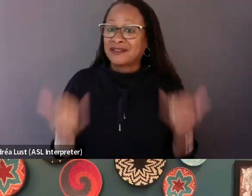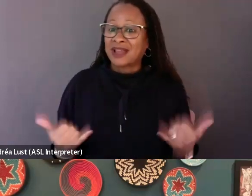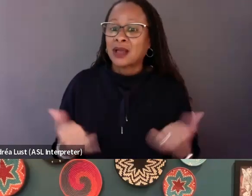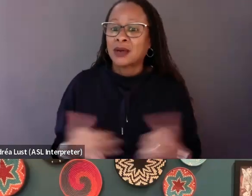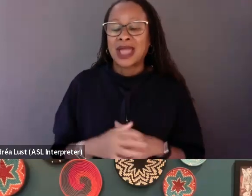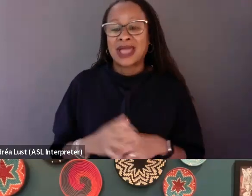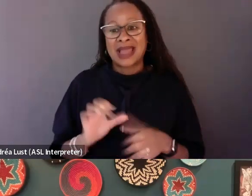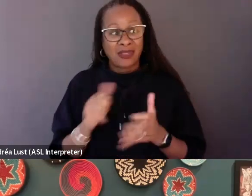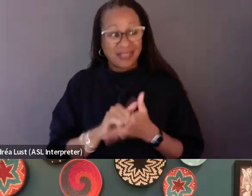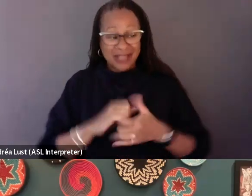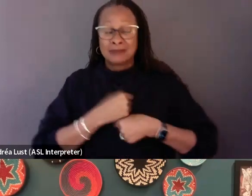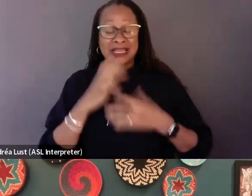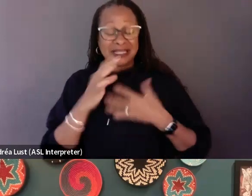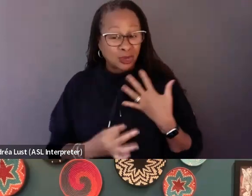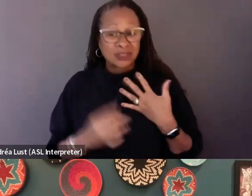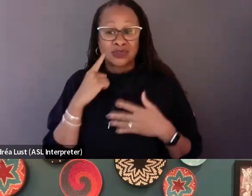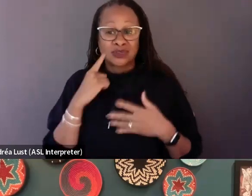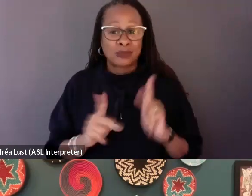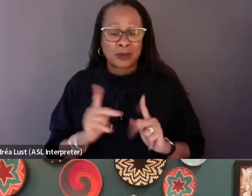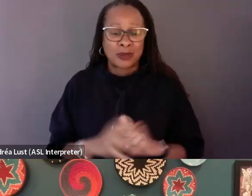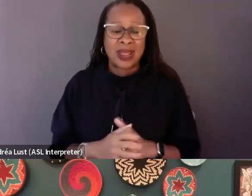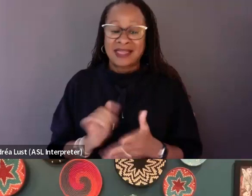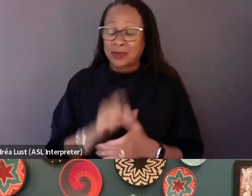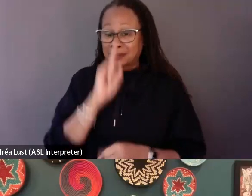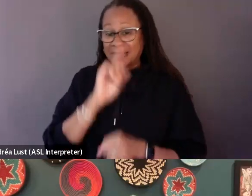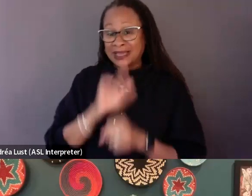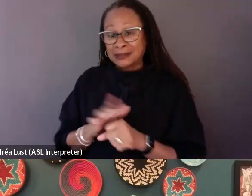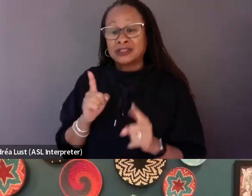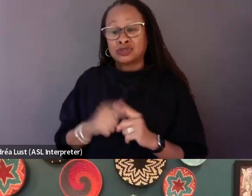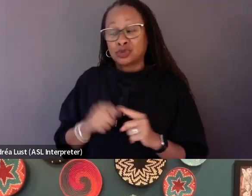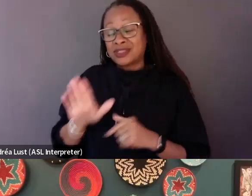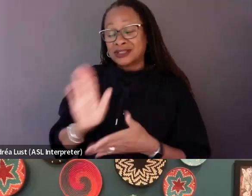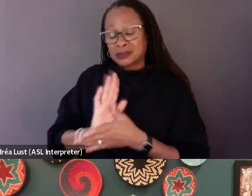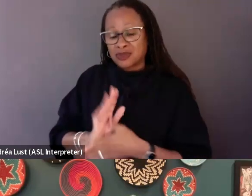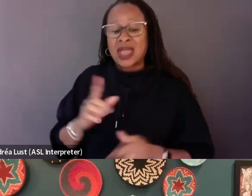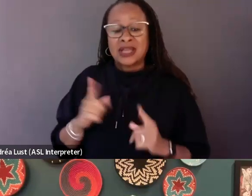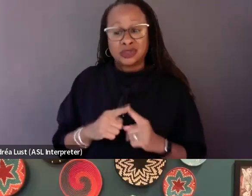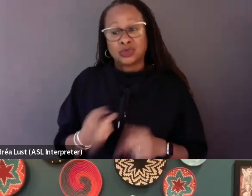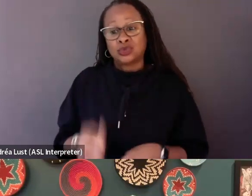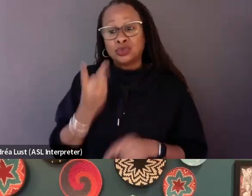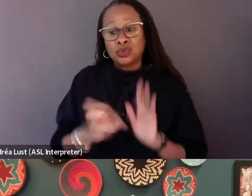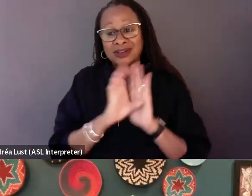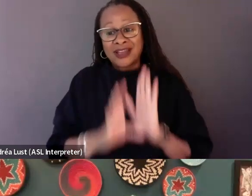And that was my commitment to really this story and my two characters, that here in this film,